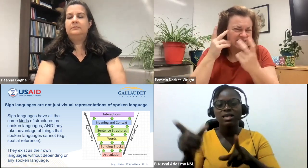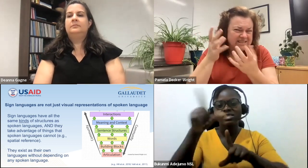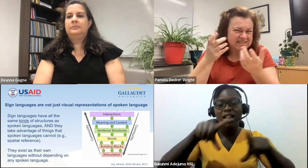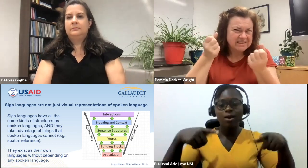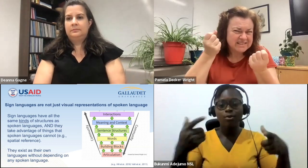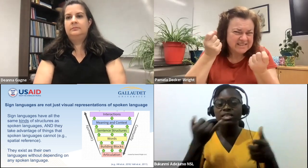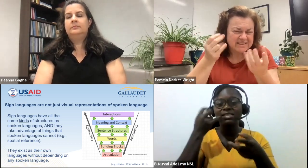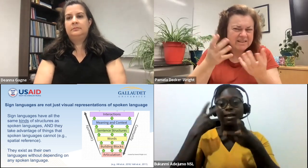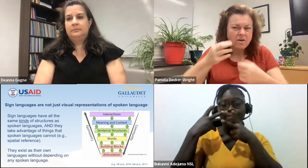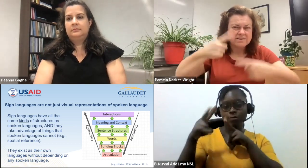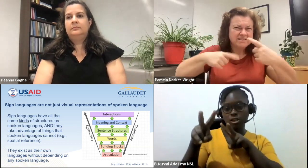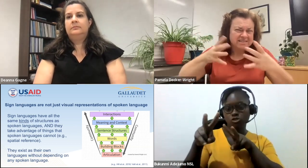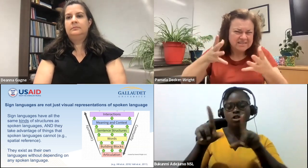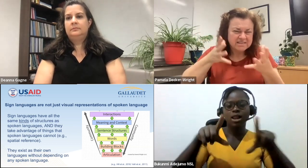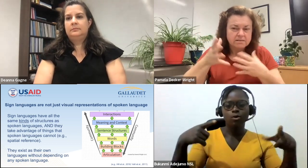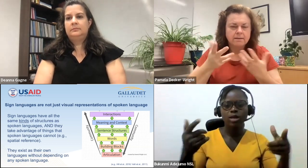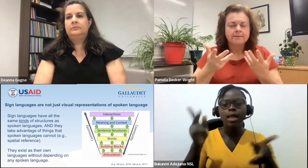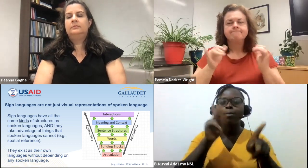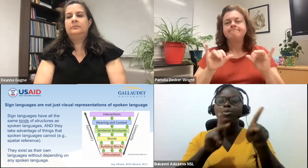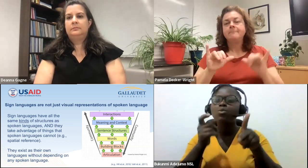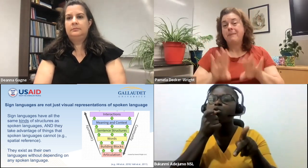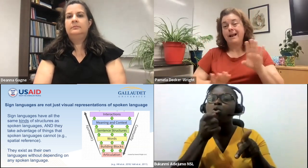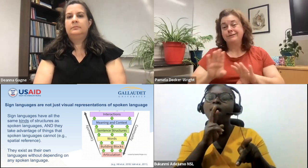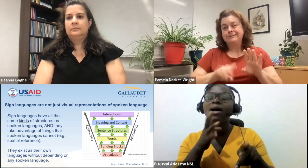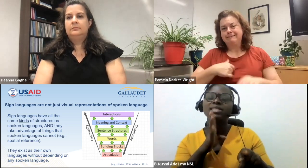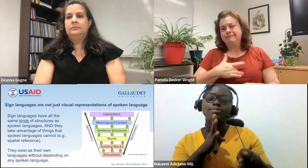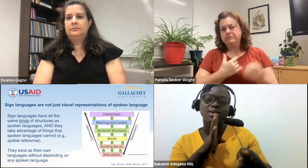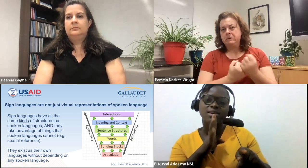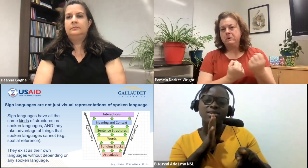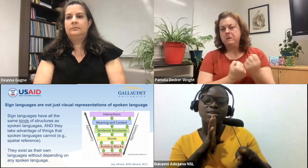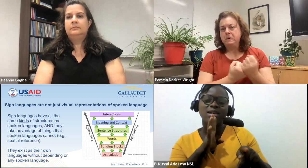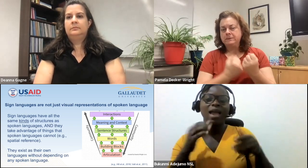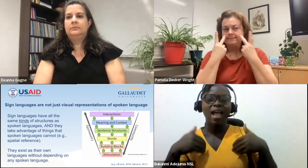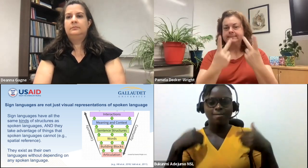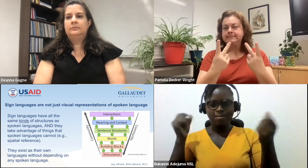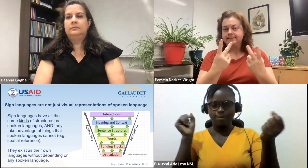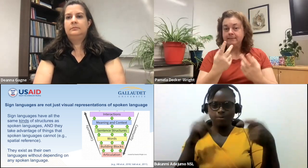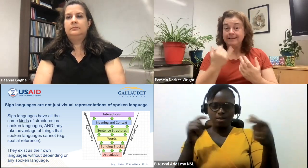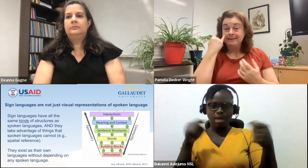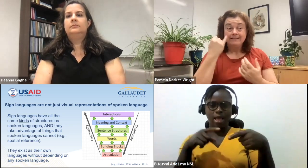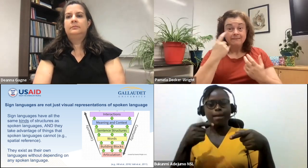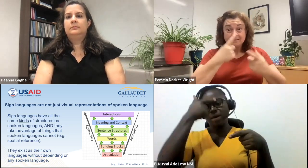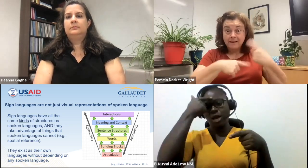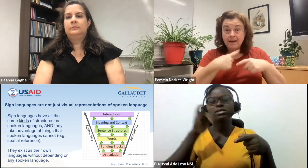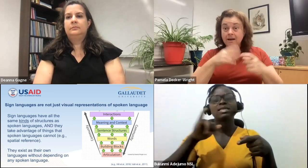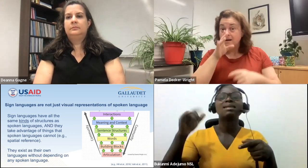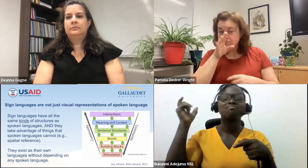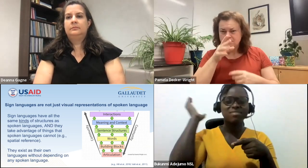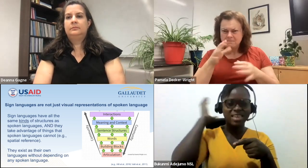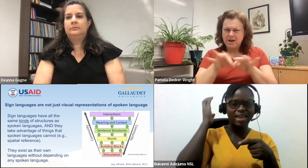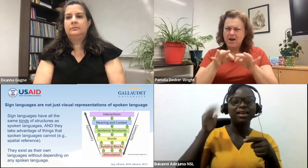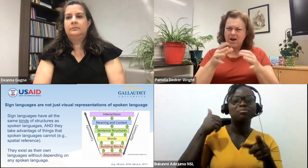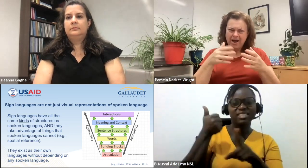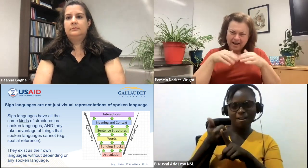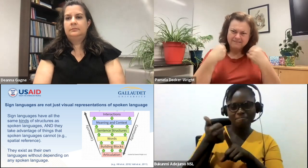sign language is different. It's not based on that. Here the hearing, and so something sign language is done visually.